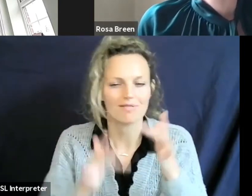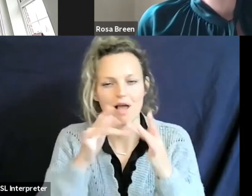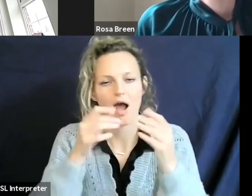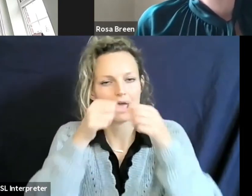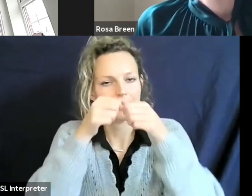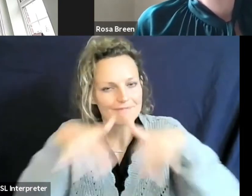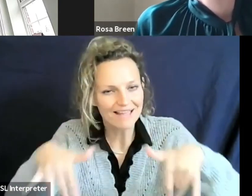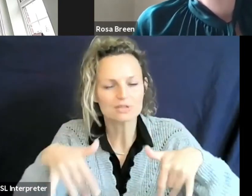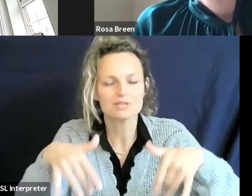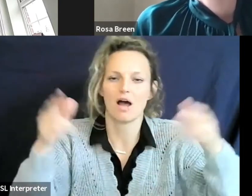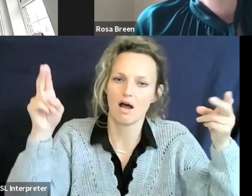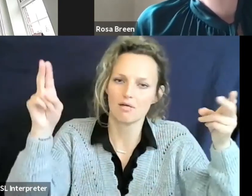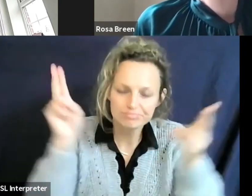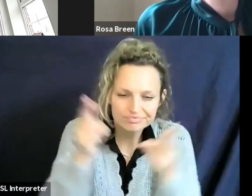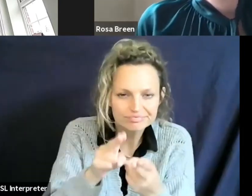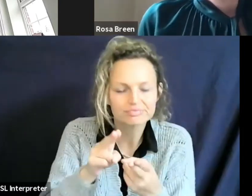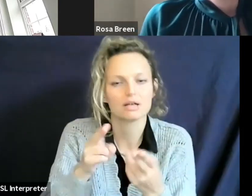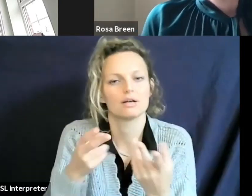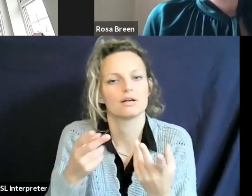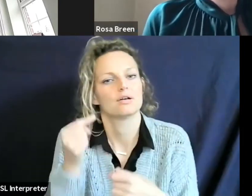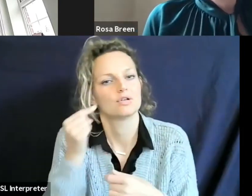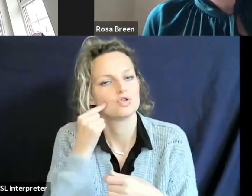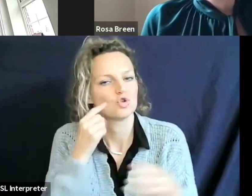One thing I will say is that we don't use augmented software to search for CVs.